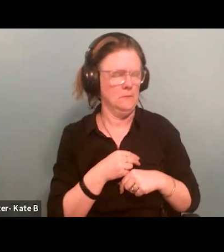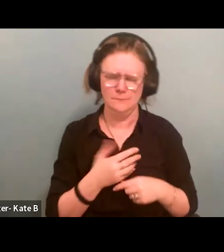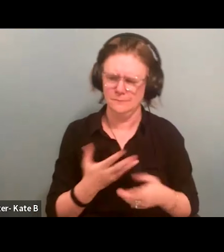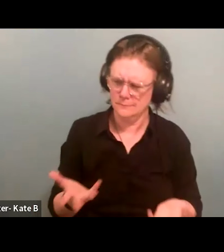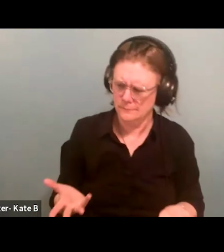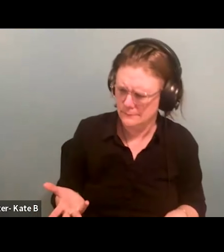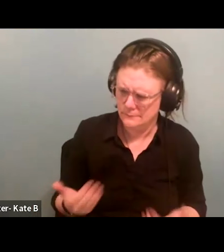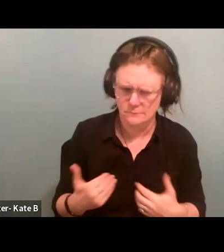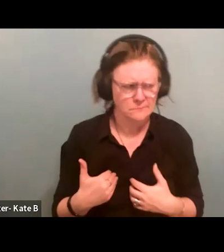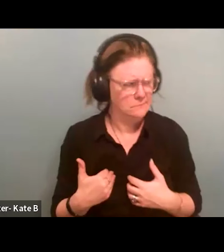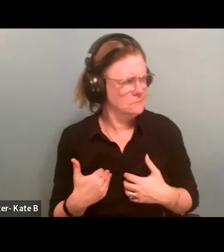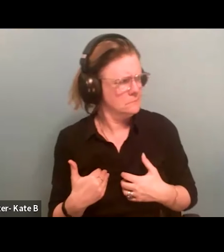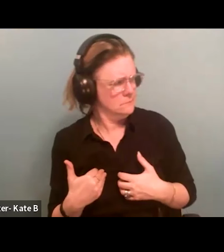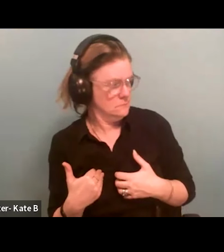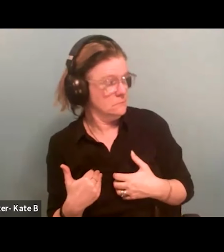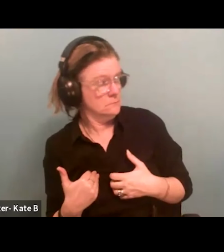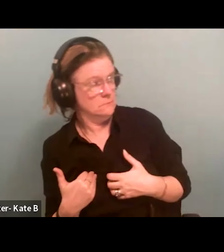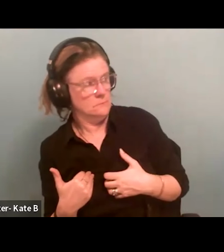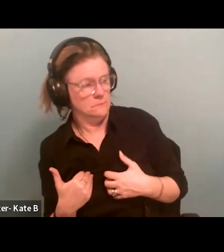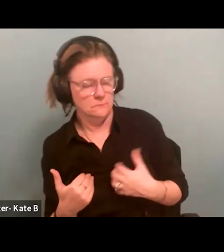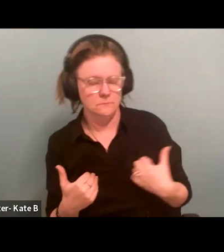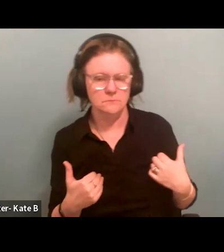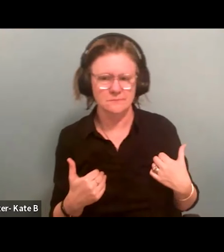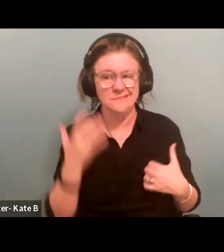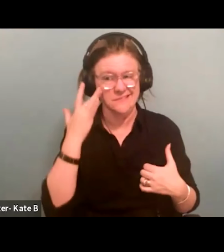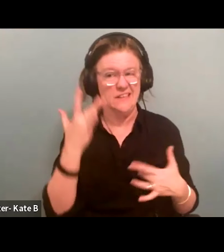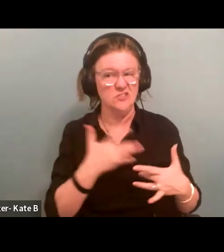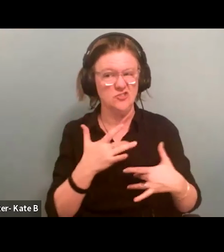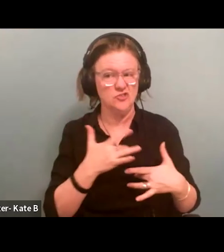And if you have those concerns, your best bet is to just call.